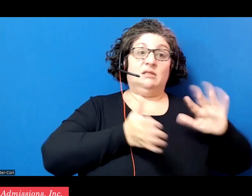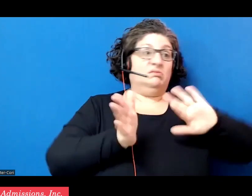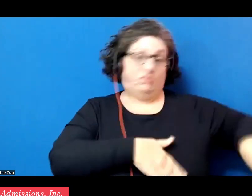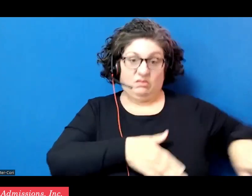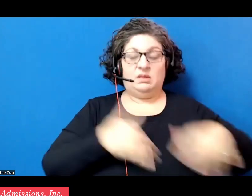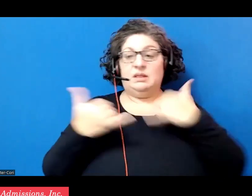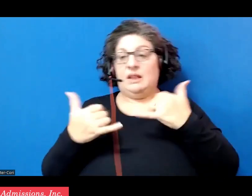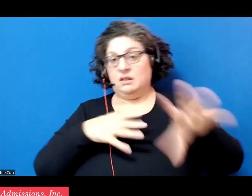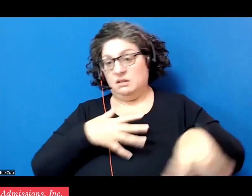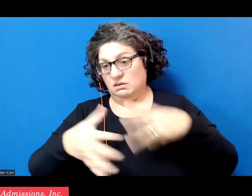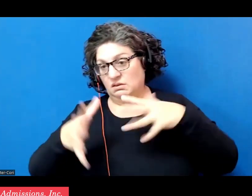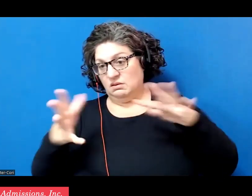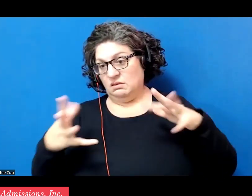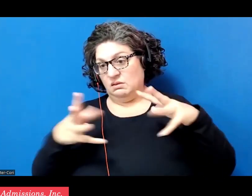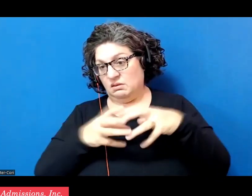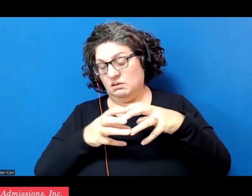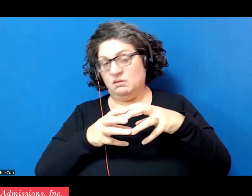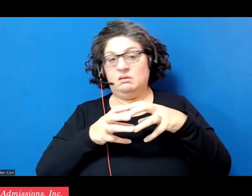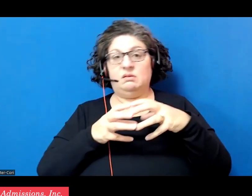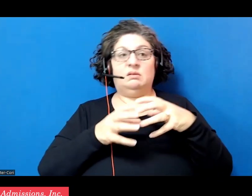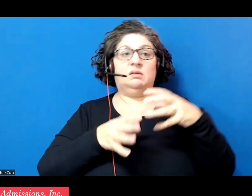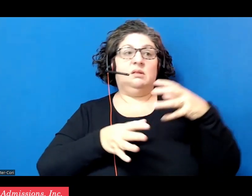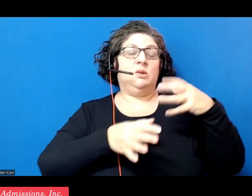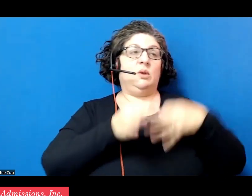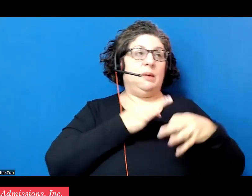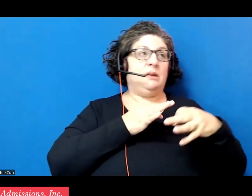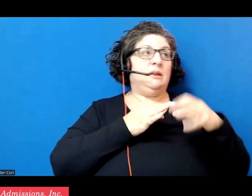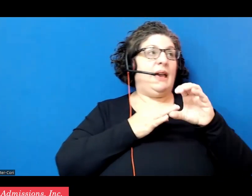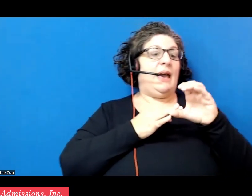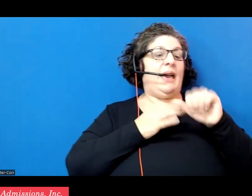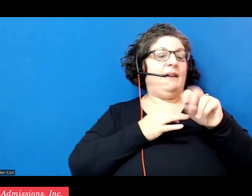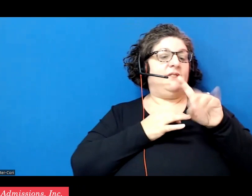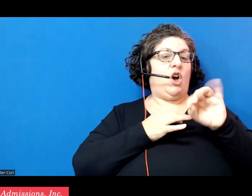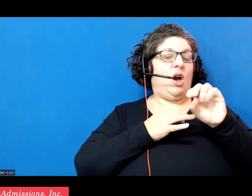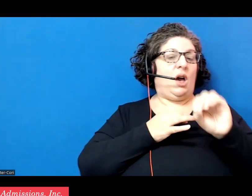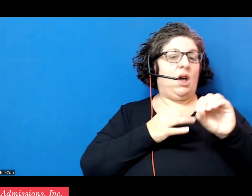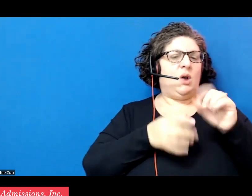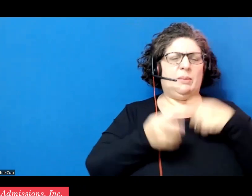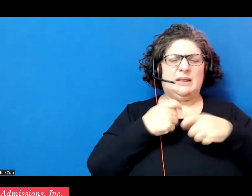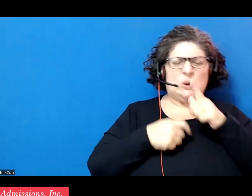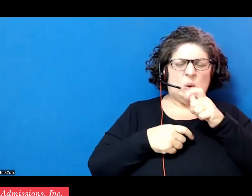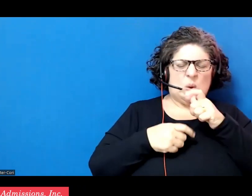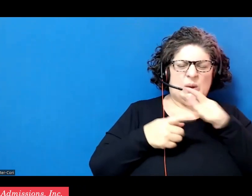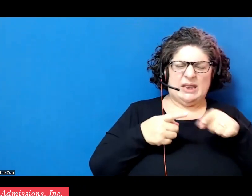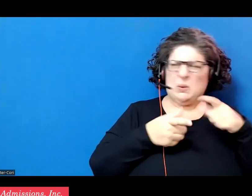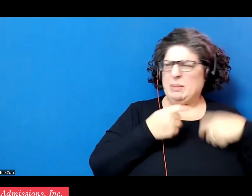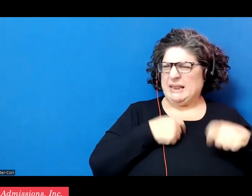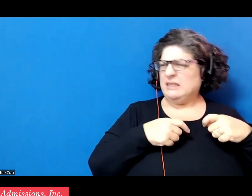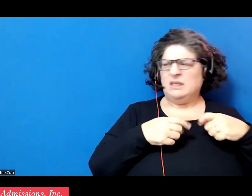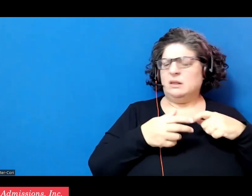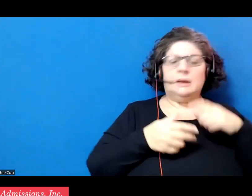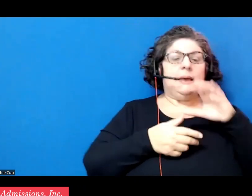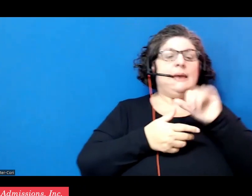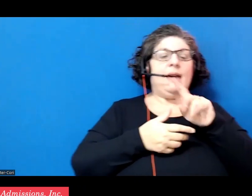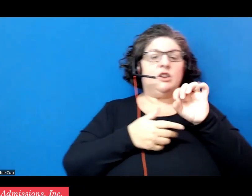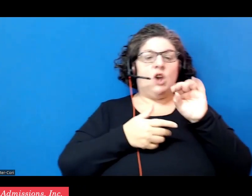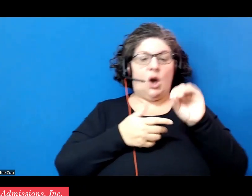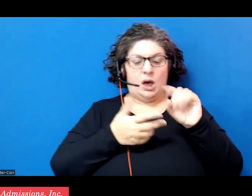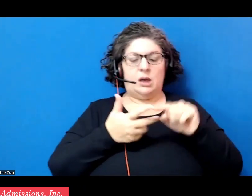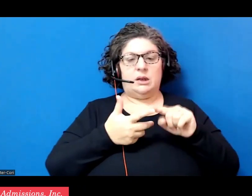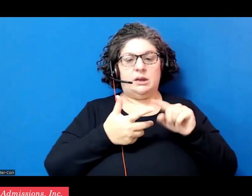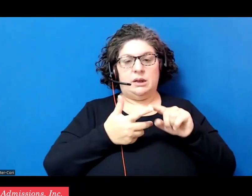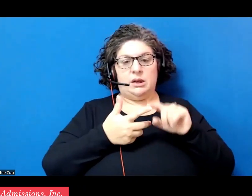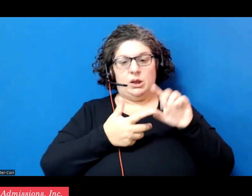For getting who is replacing but Justice Coney Barrett.